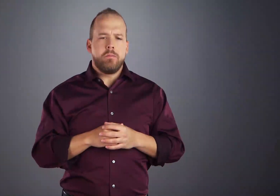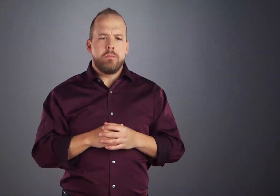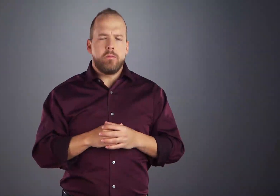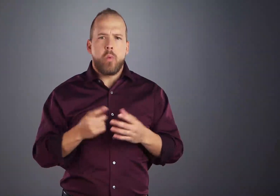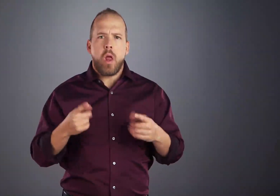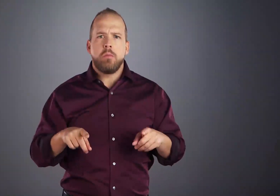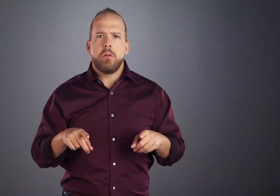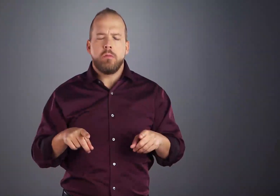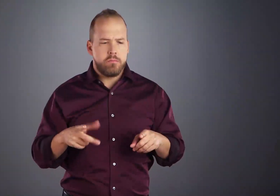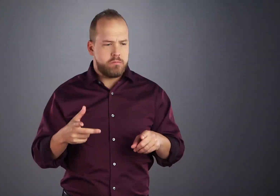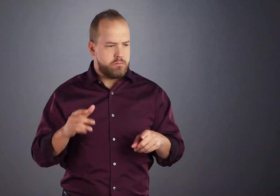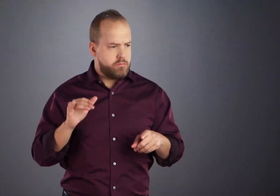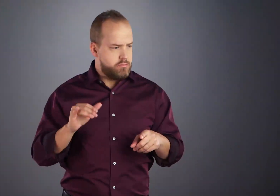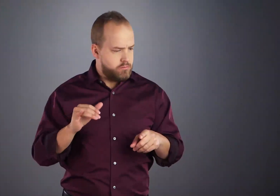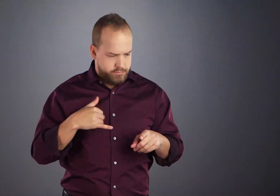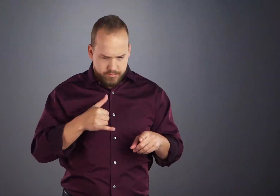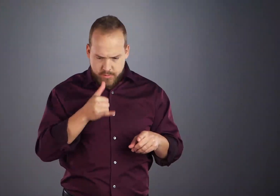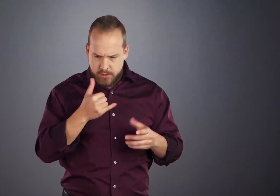But it was not,